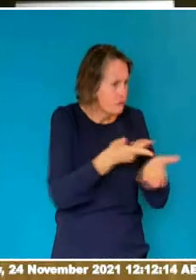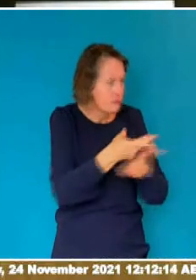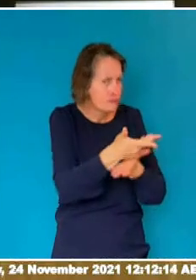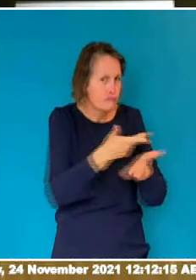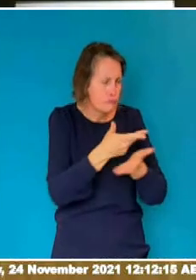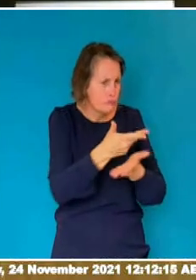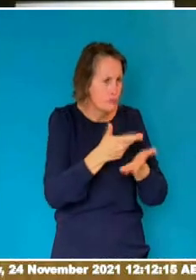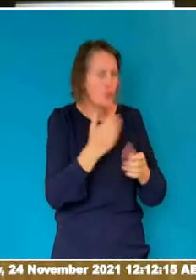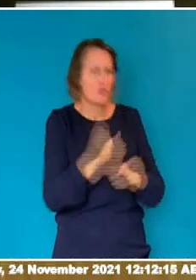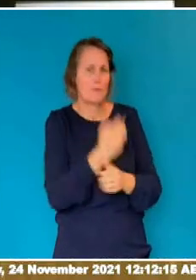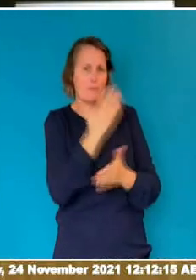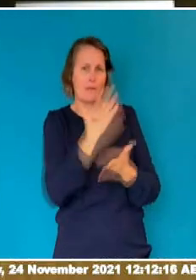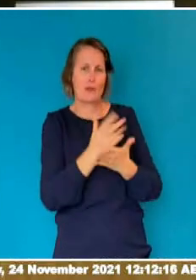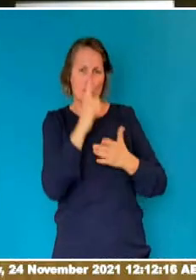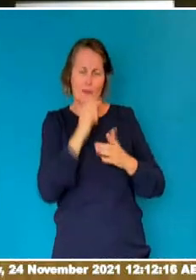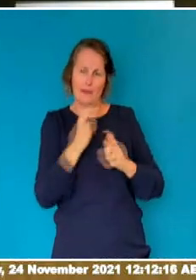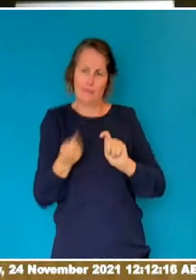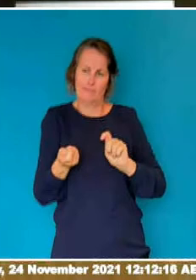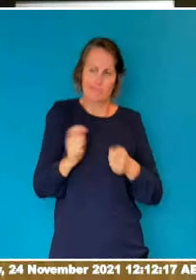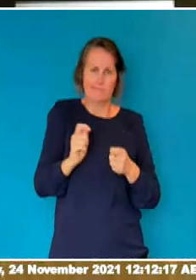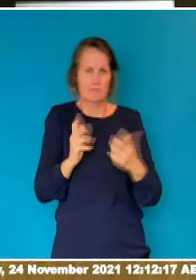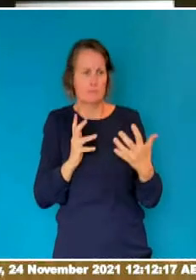ensure an appropriate reasonable adjustment can be enacted.